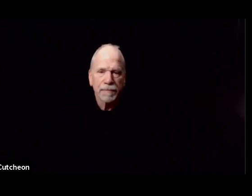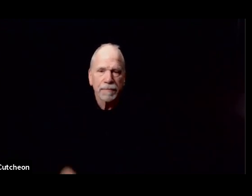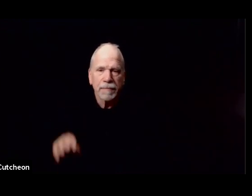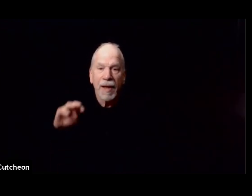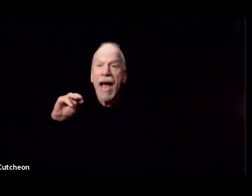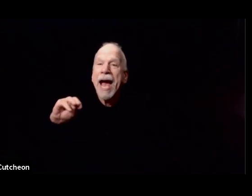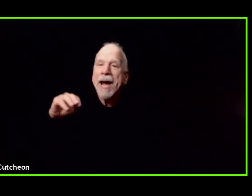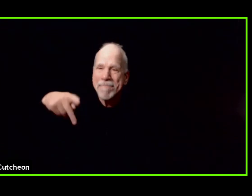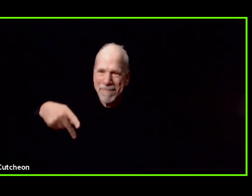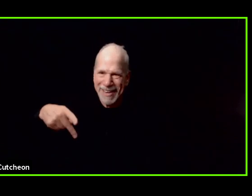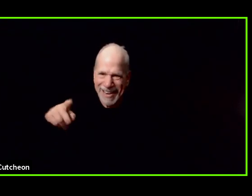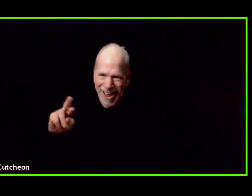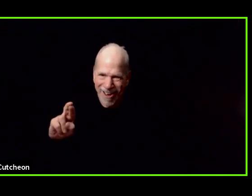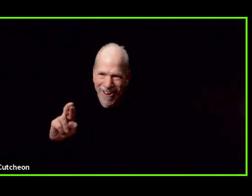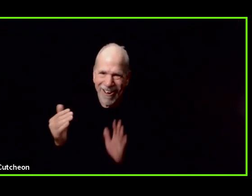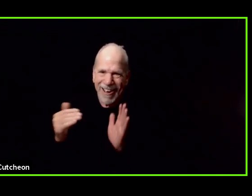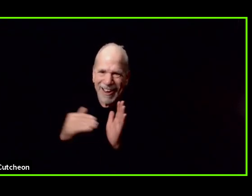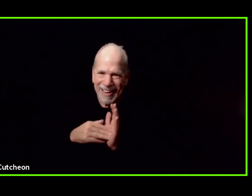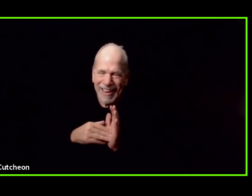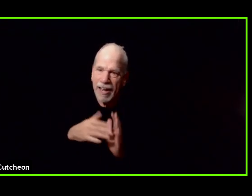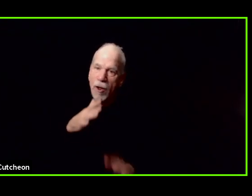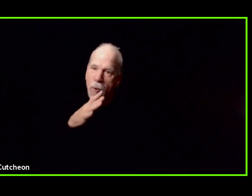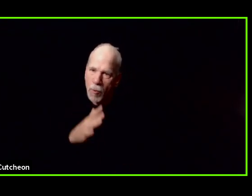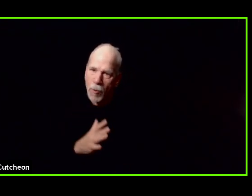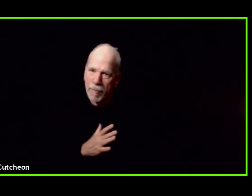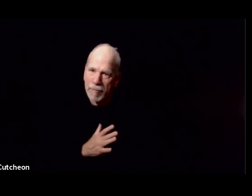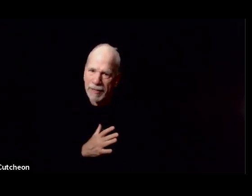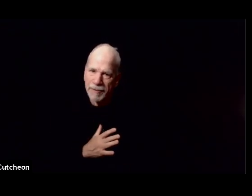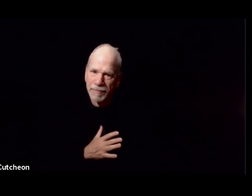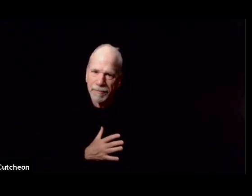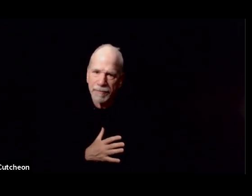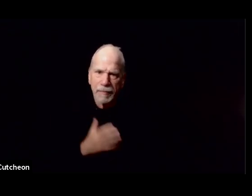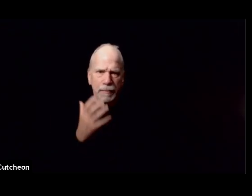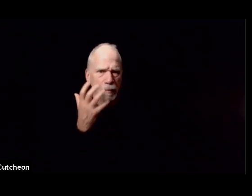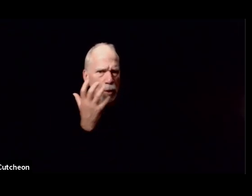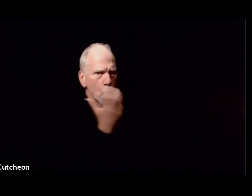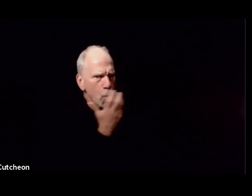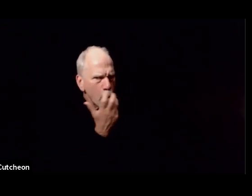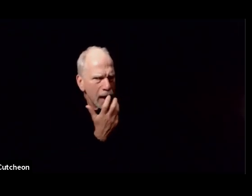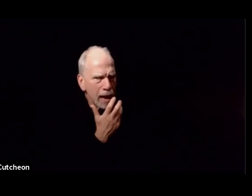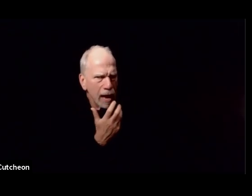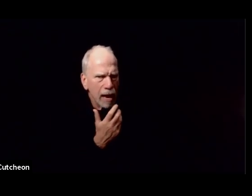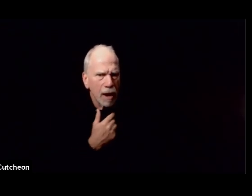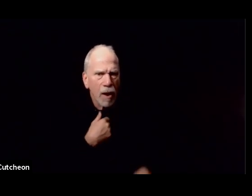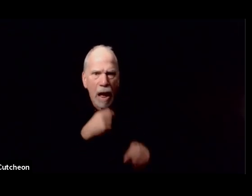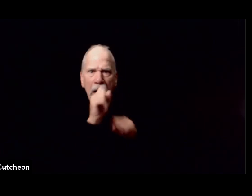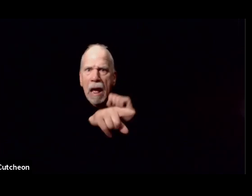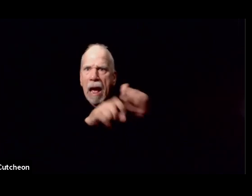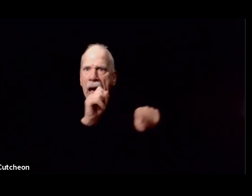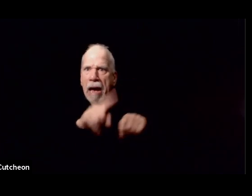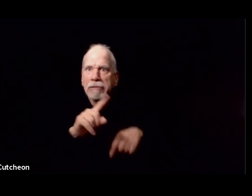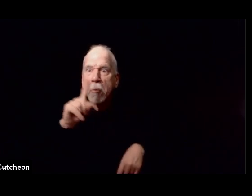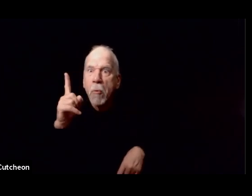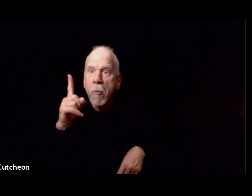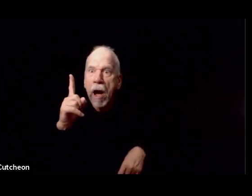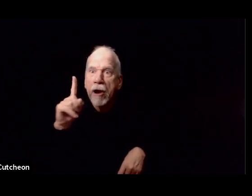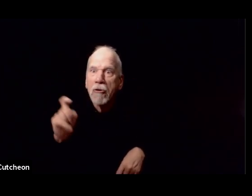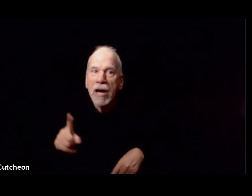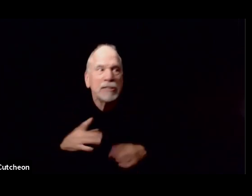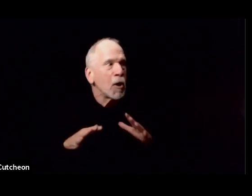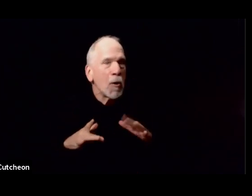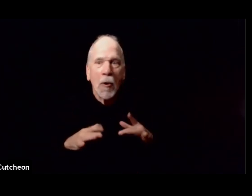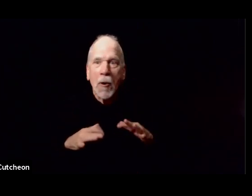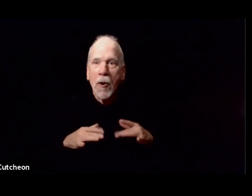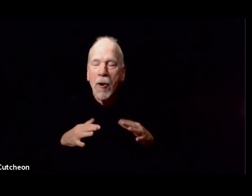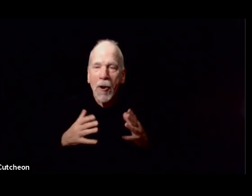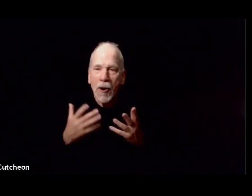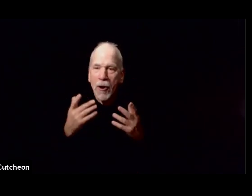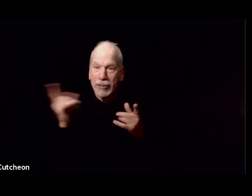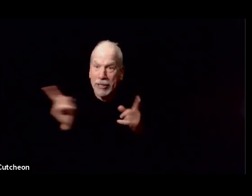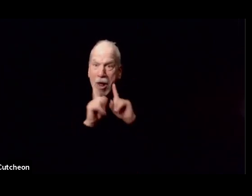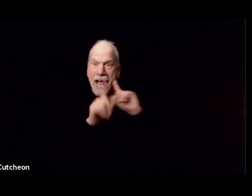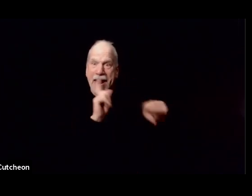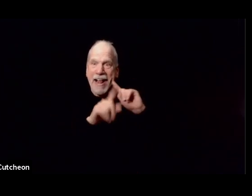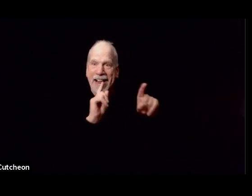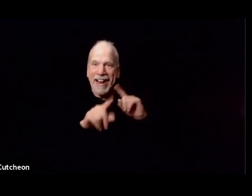Wow I never get more than one call in our question and this is great. So I wanted